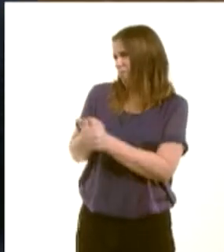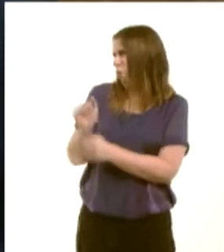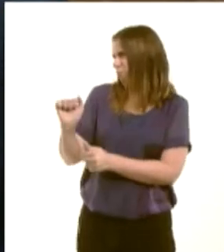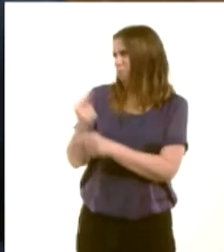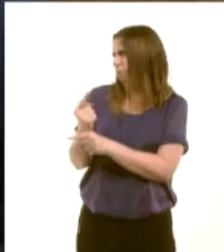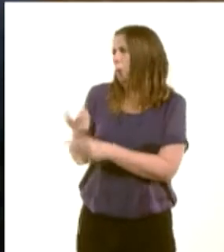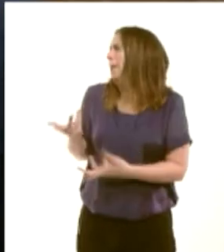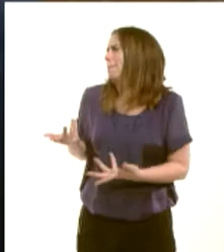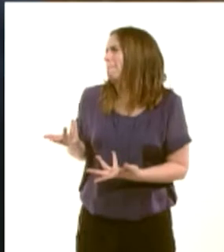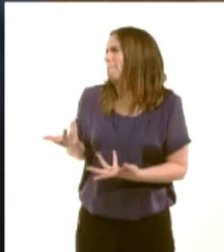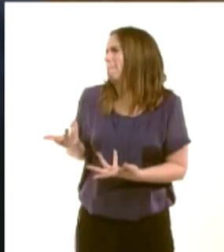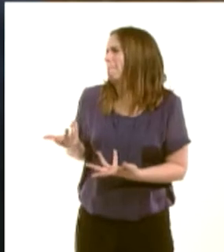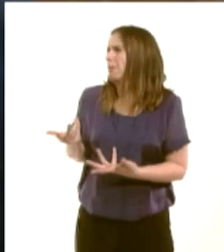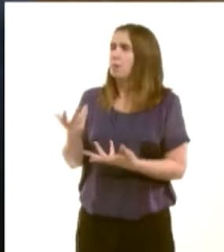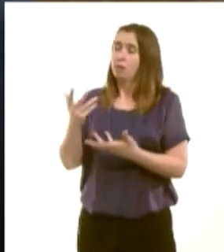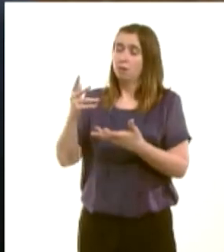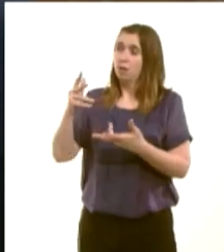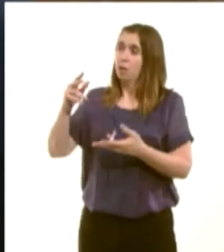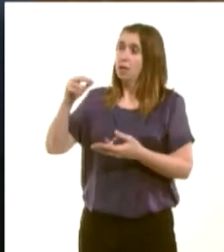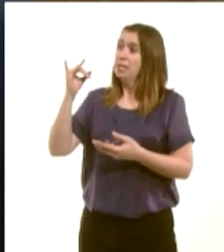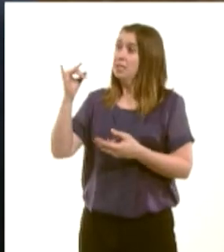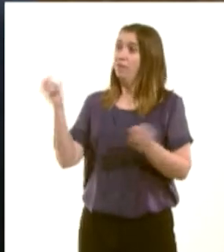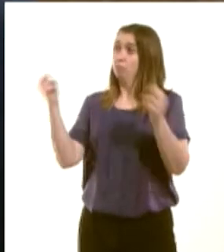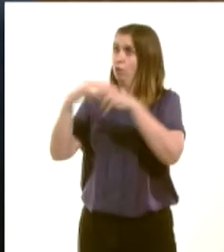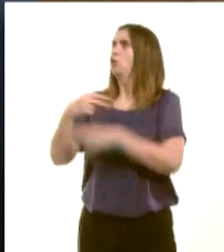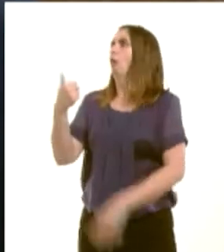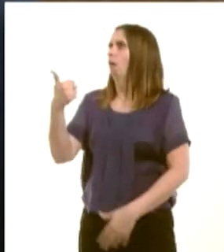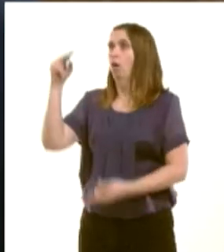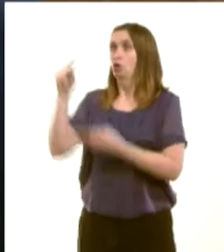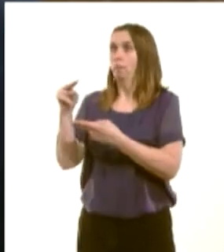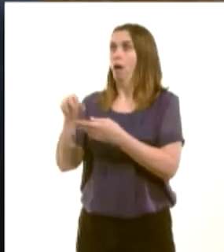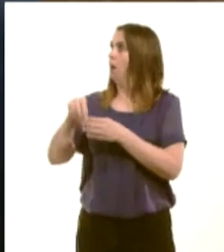be objected toóa reduction in Severn bridge tolls is welcome, although that should have